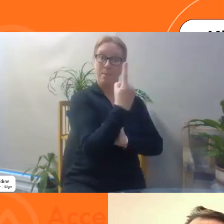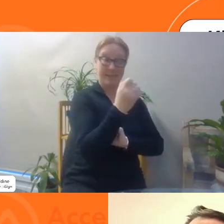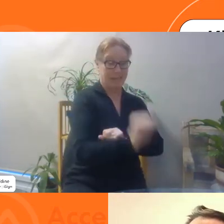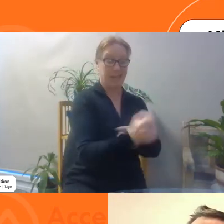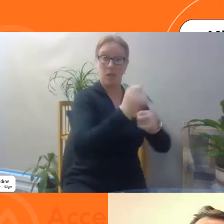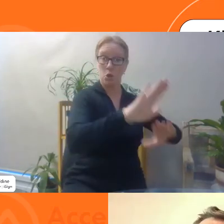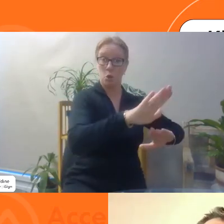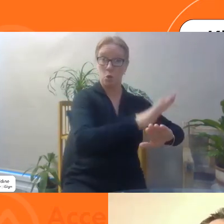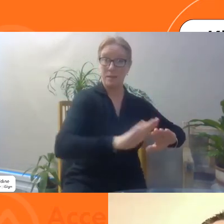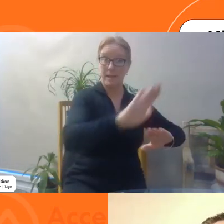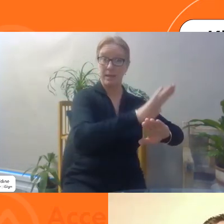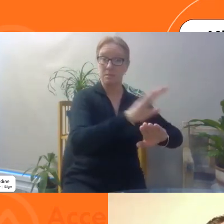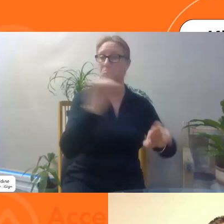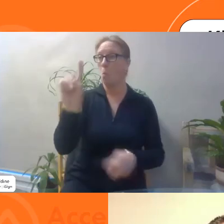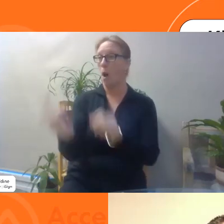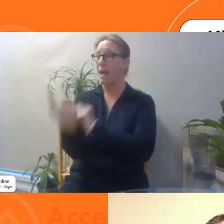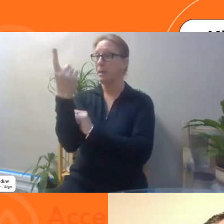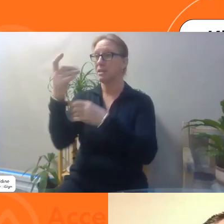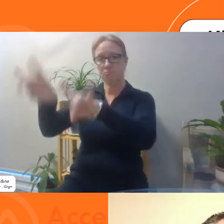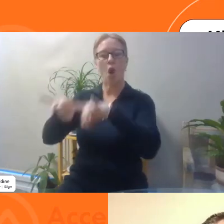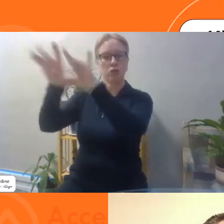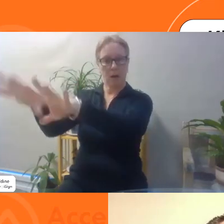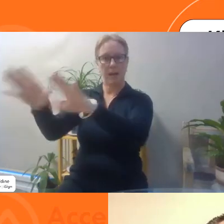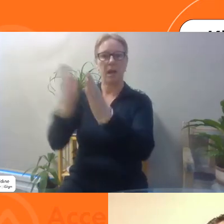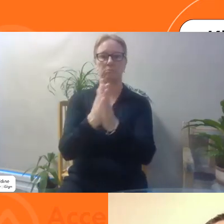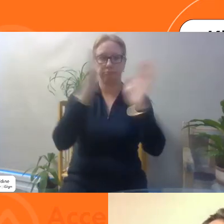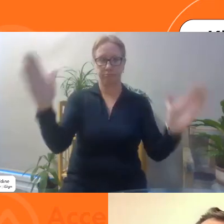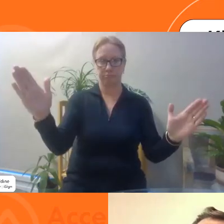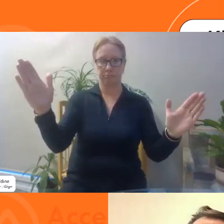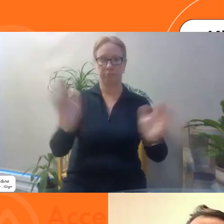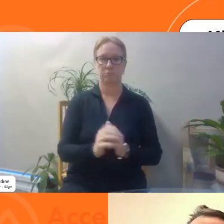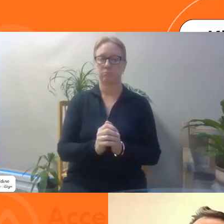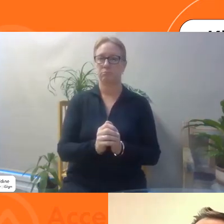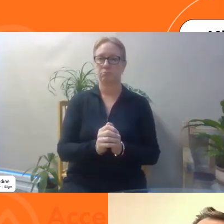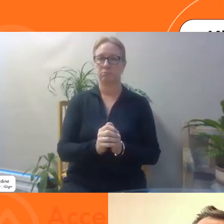happens in Australia. And I think that's really -- if we want to